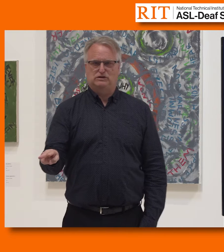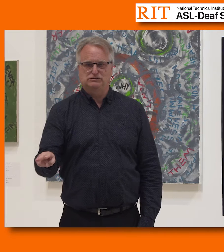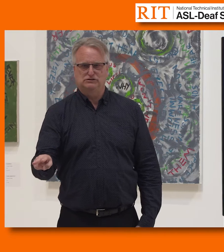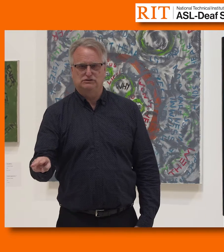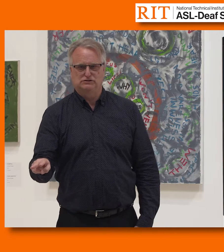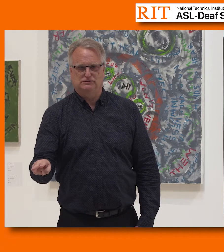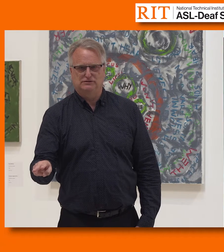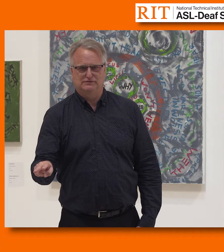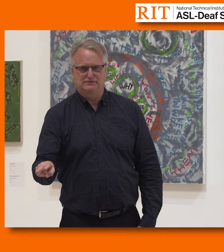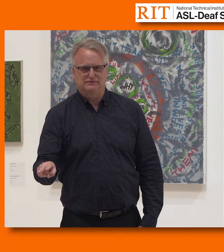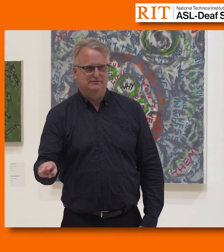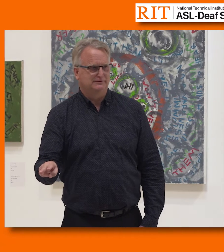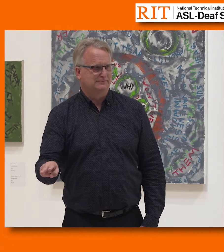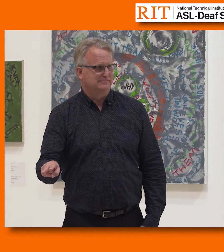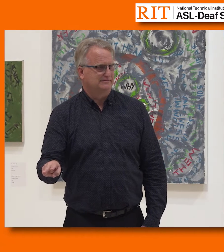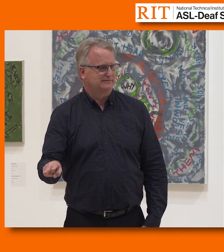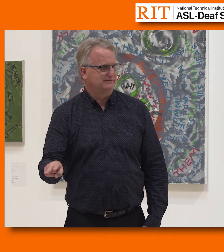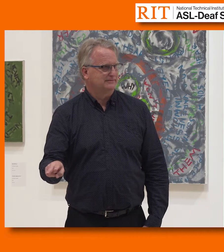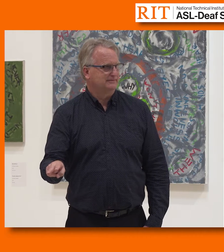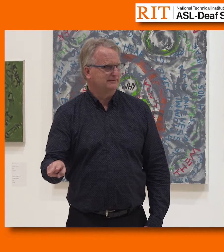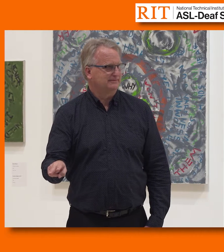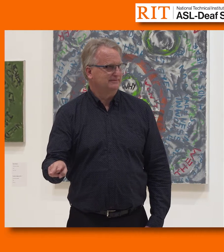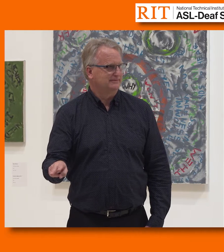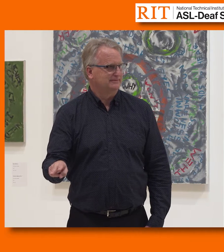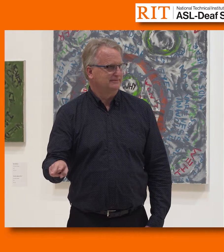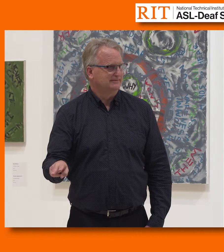so I can look at that interpreter readily as I present.